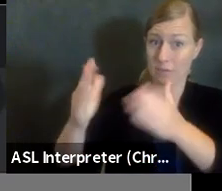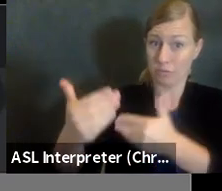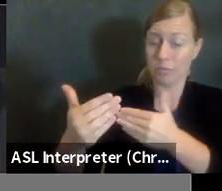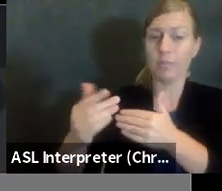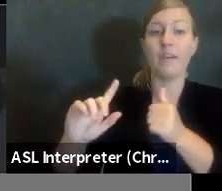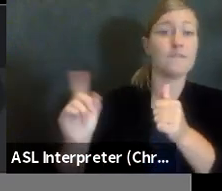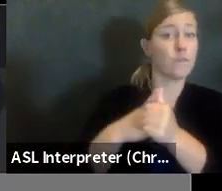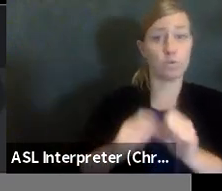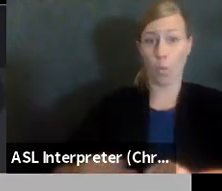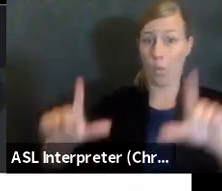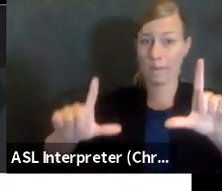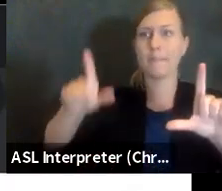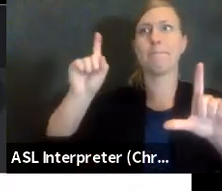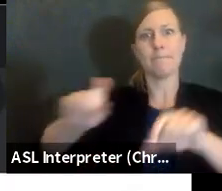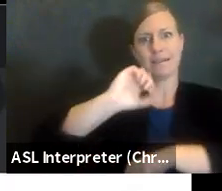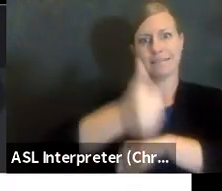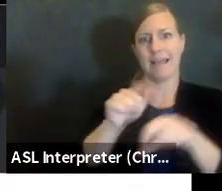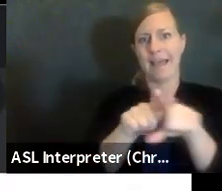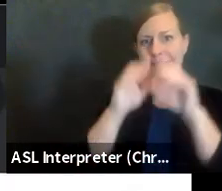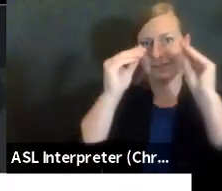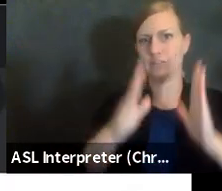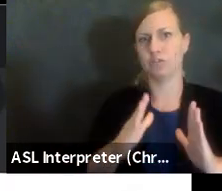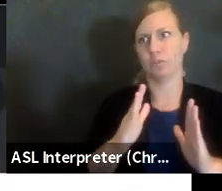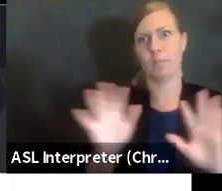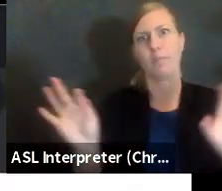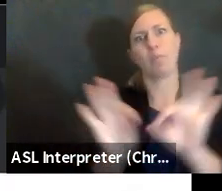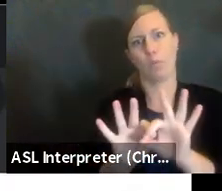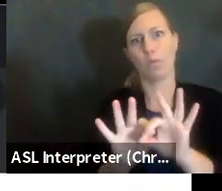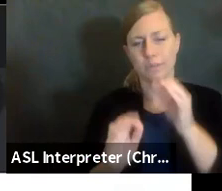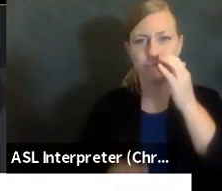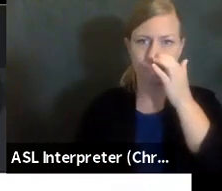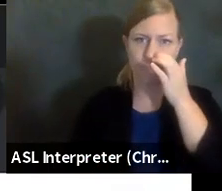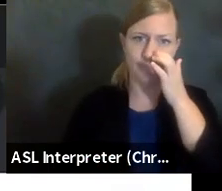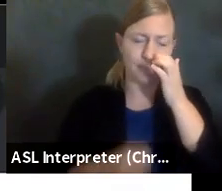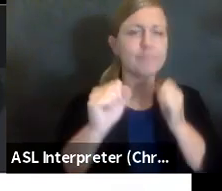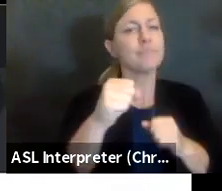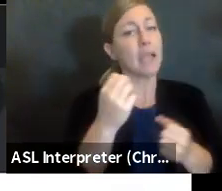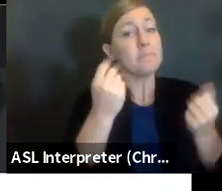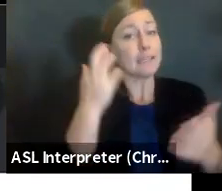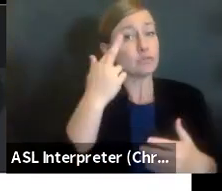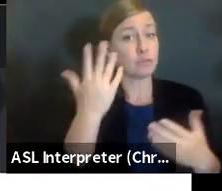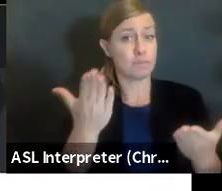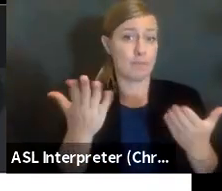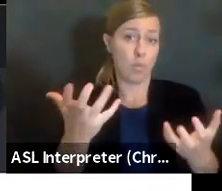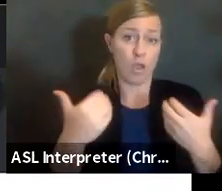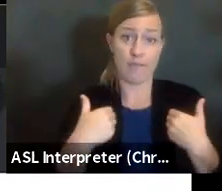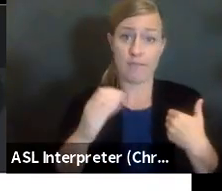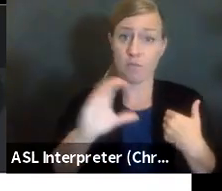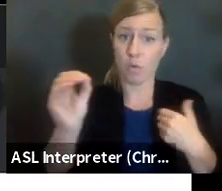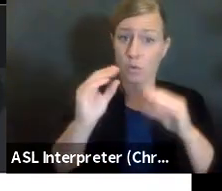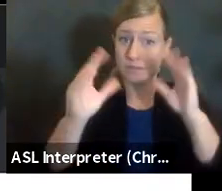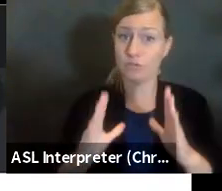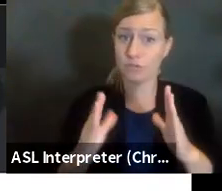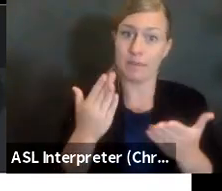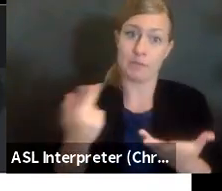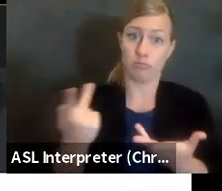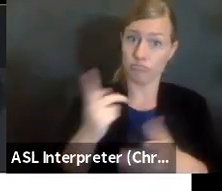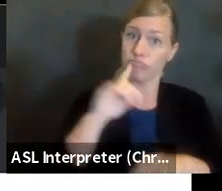ESD 112 - Katherine Livick: Yeah. And there are lots of reasons you might want to include a co-teacher in your classroom. You might have a colleague that you co-teach with and co-plan with.